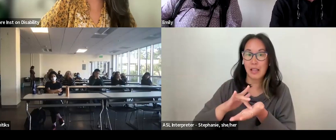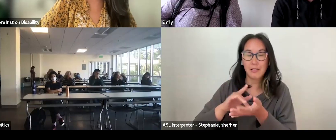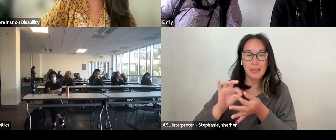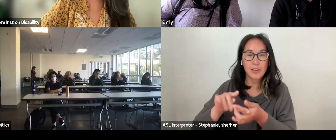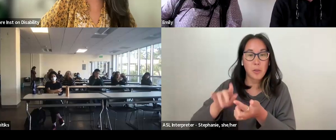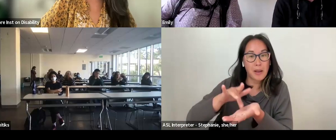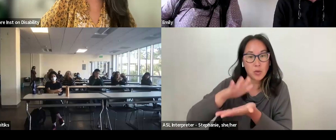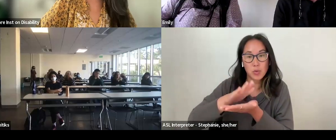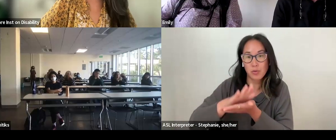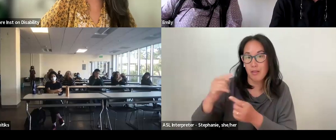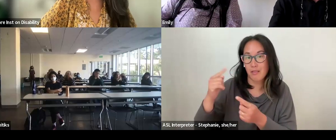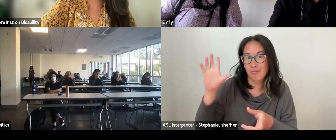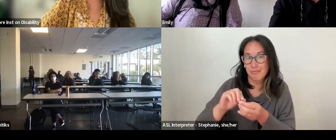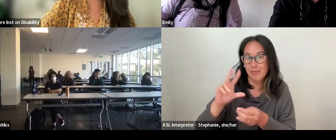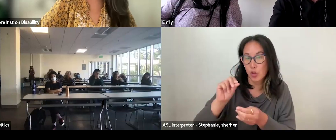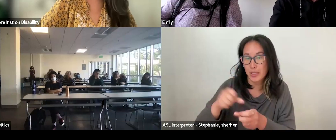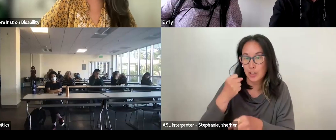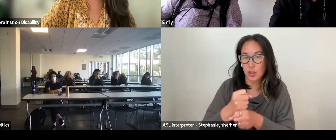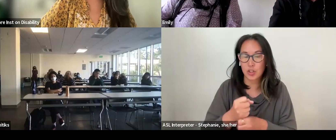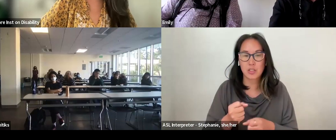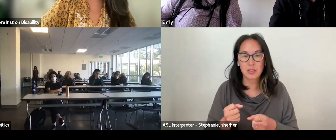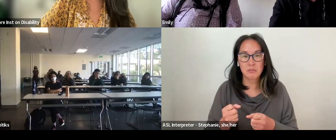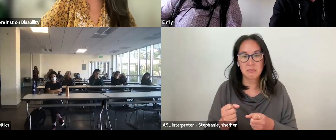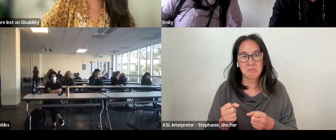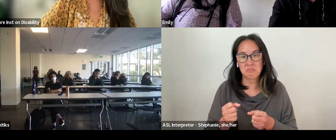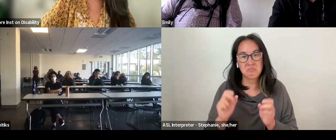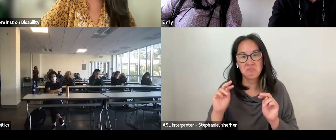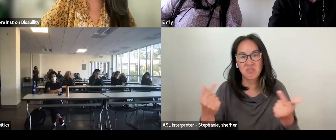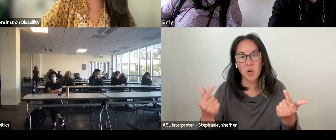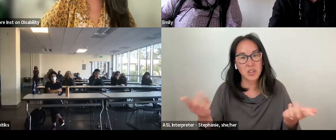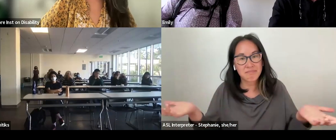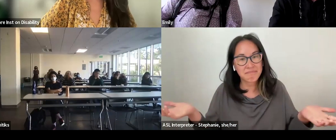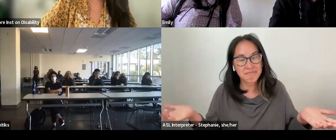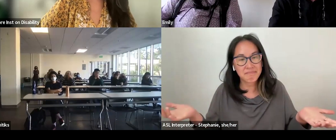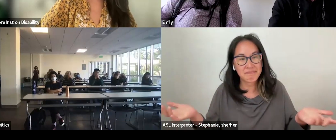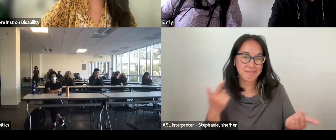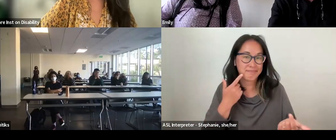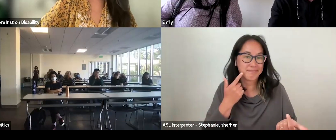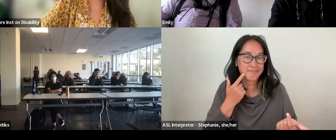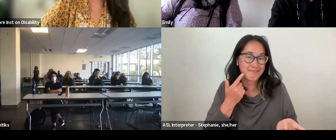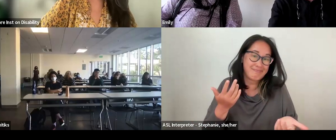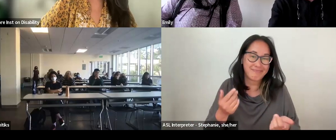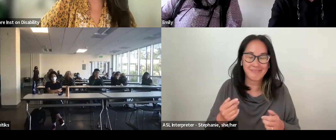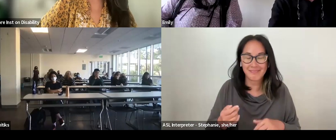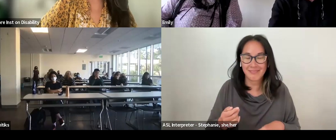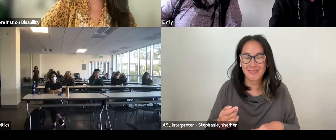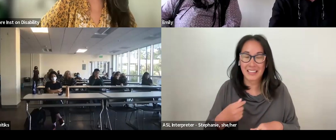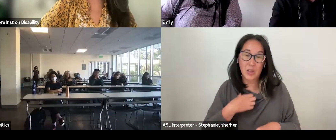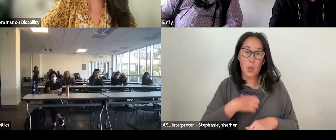30 years now, I think does no good whatsoever . I mean, I would like to think the things that I concentrate